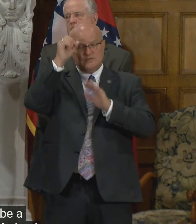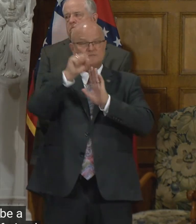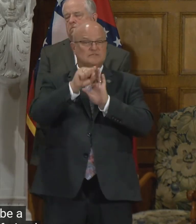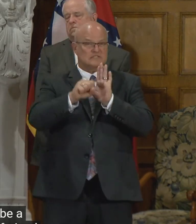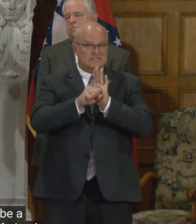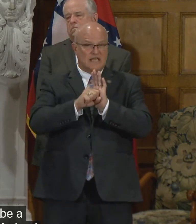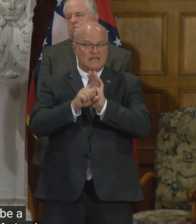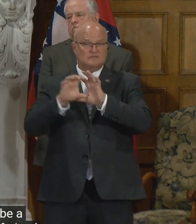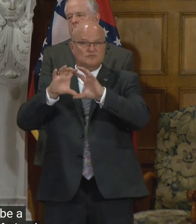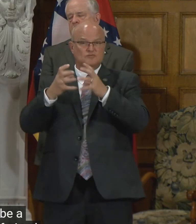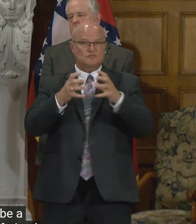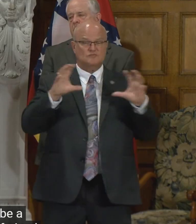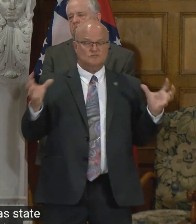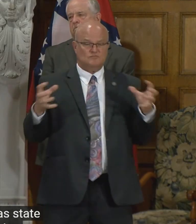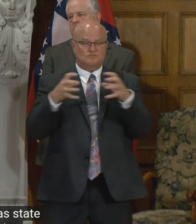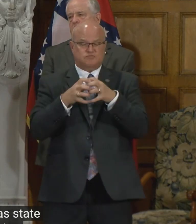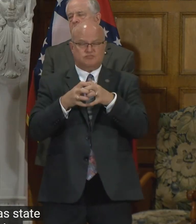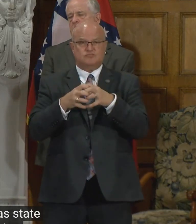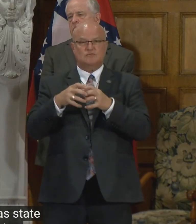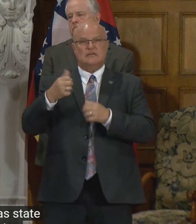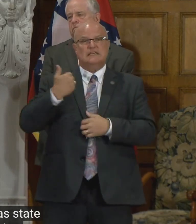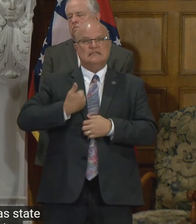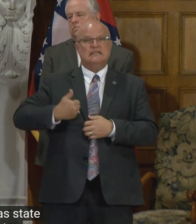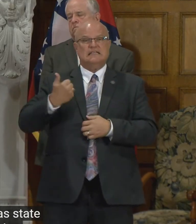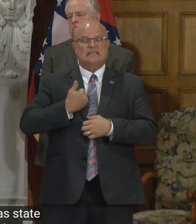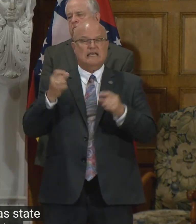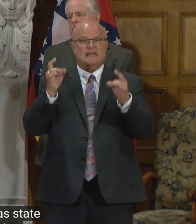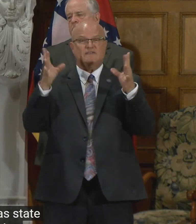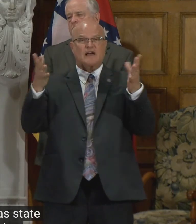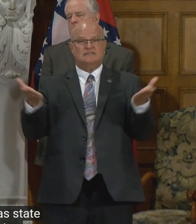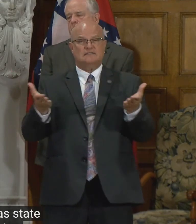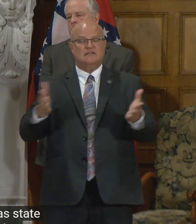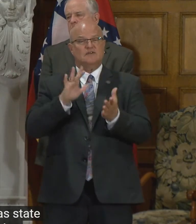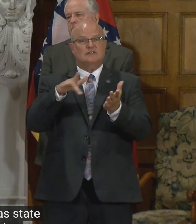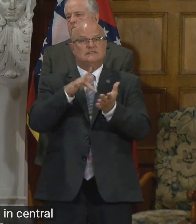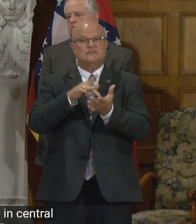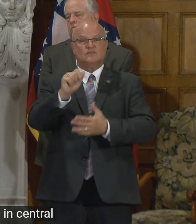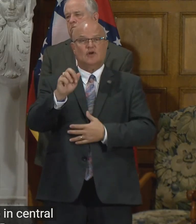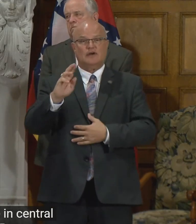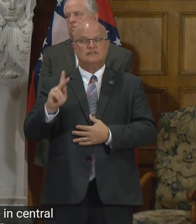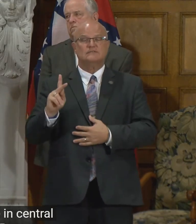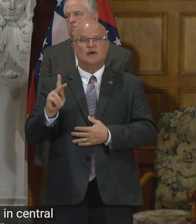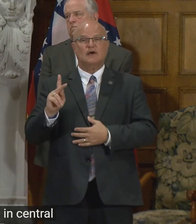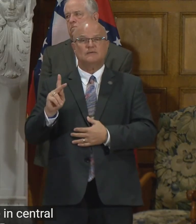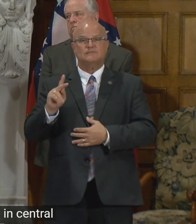as state authorities working on gang violence here in Central Arkansas. Colonel Bryant.